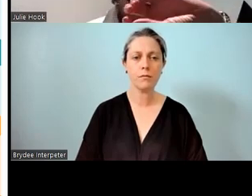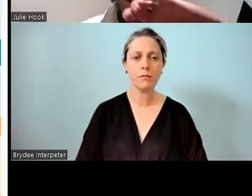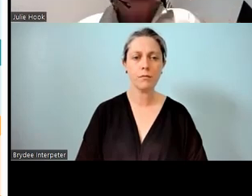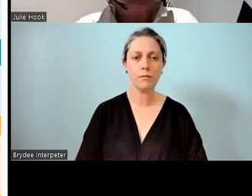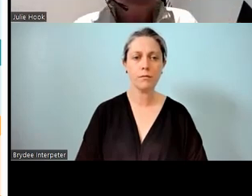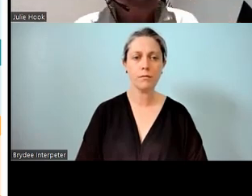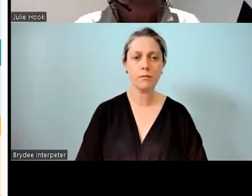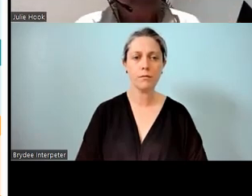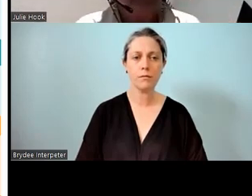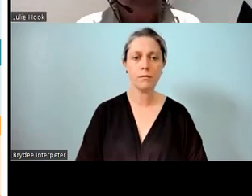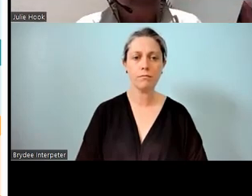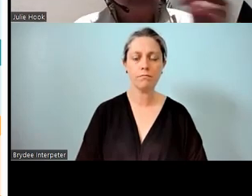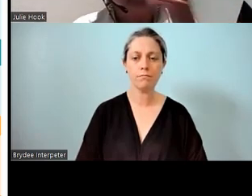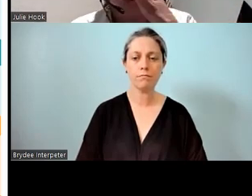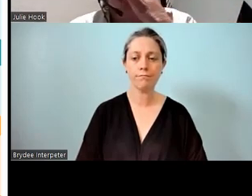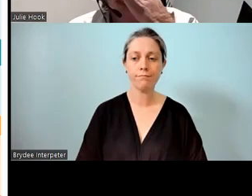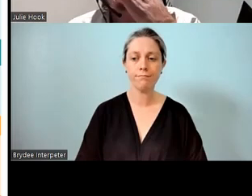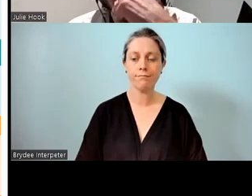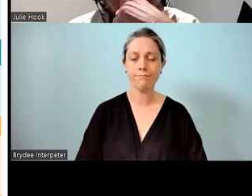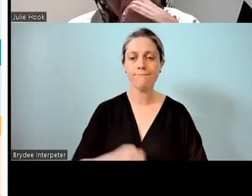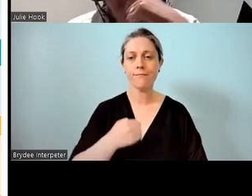in finishing up, I'm just going to do